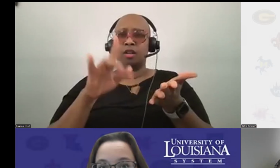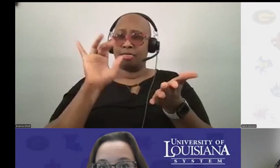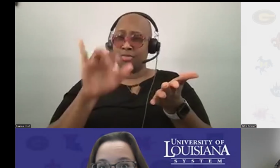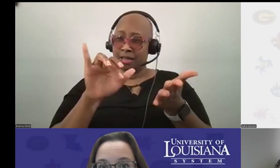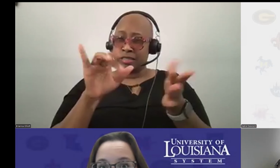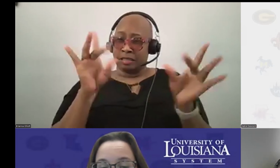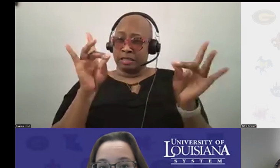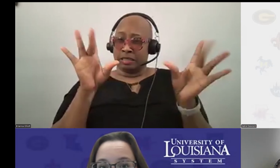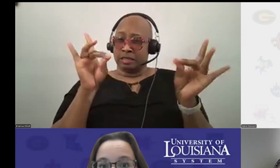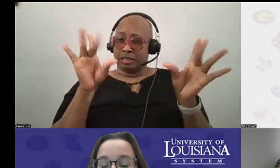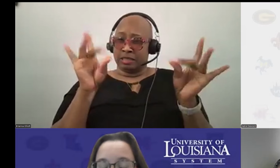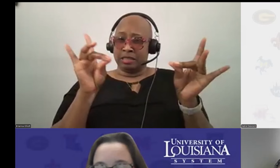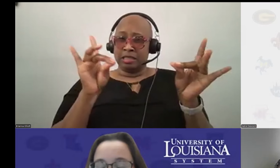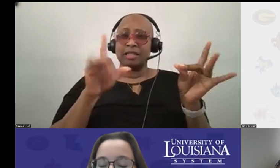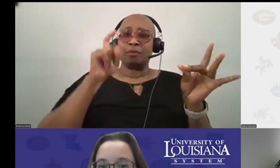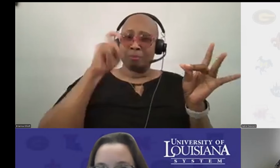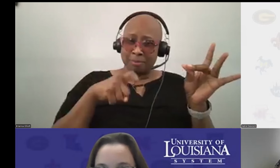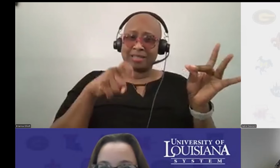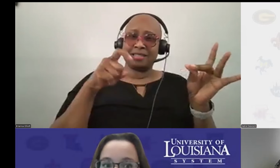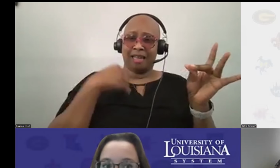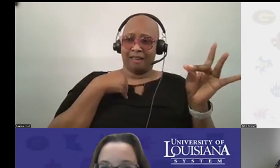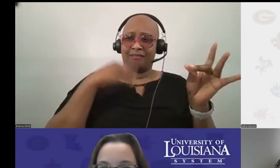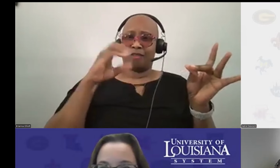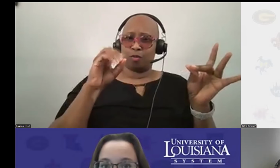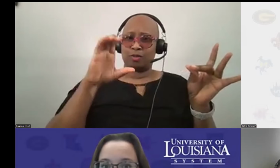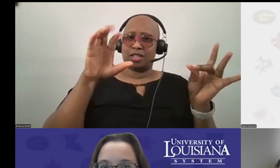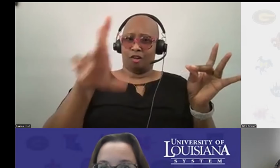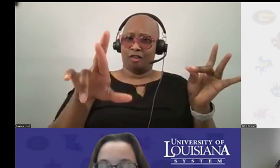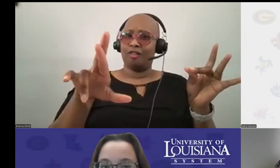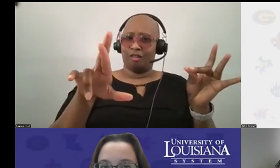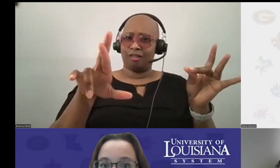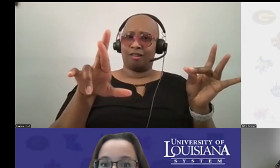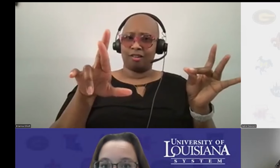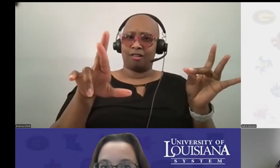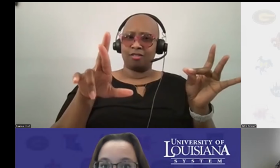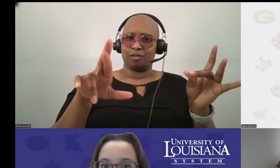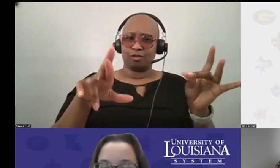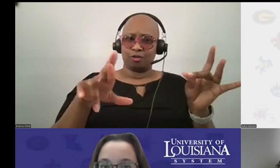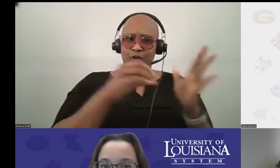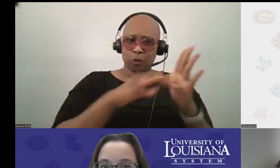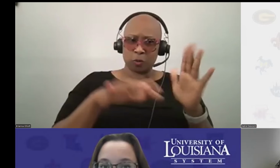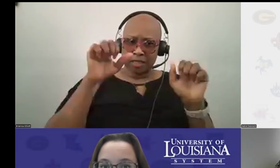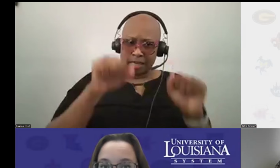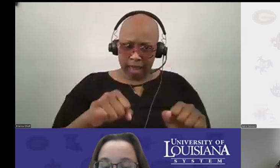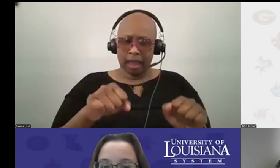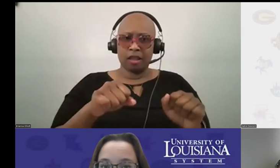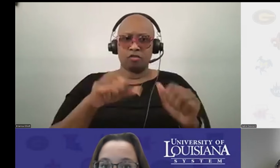got OCR so students can read it. There are some programs that will allow that handwritten work to